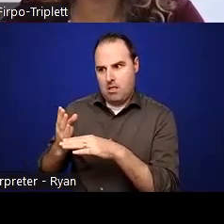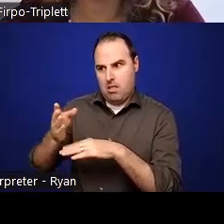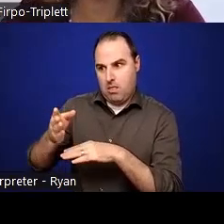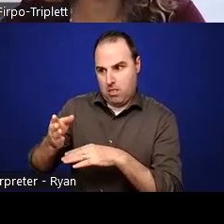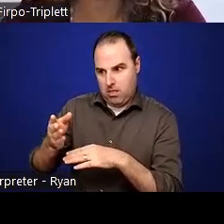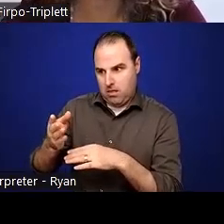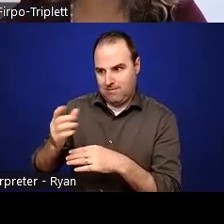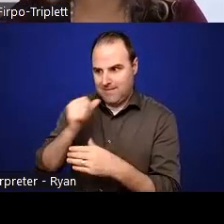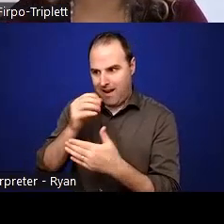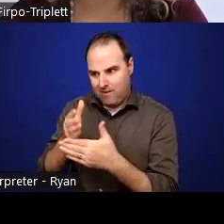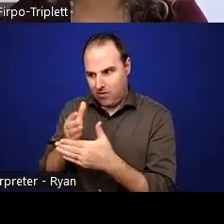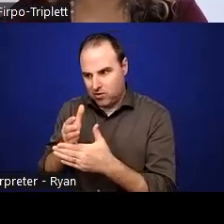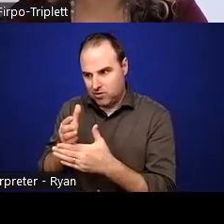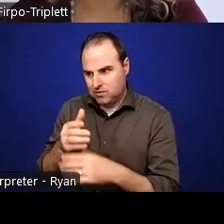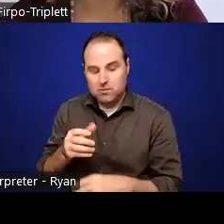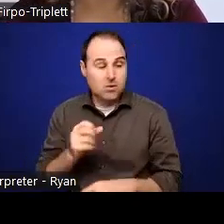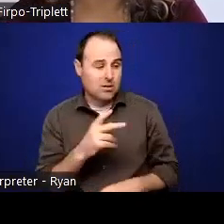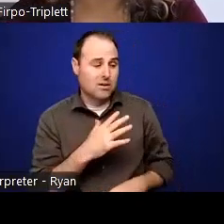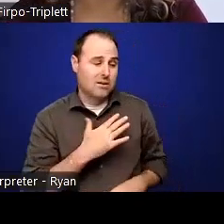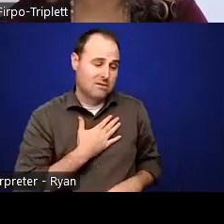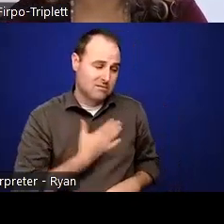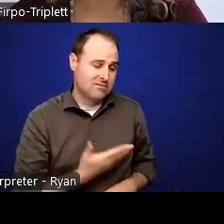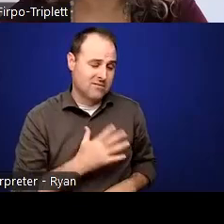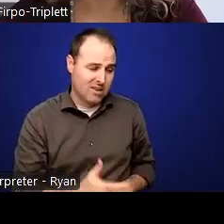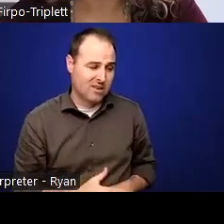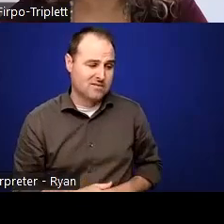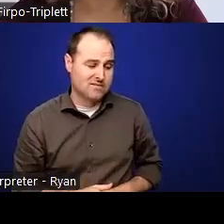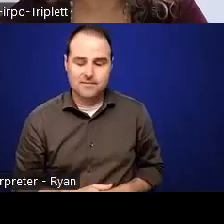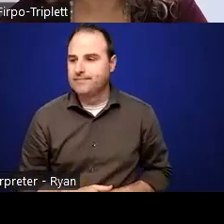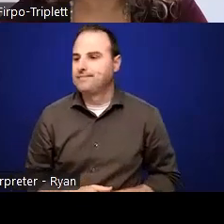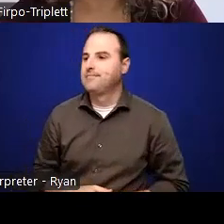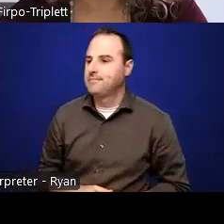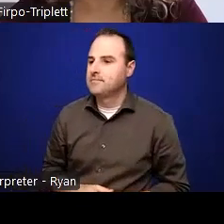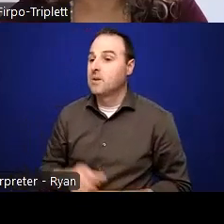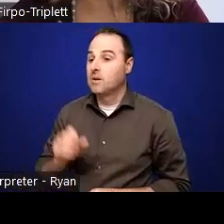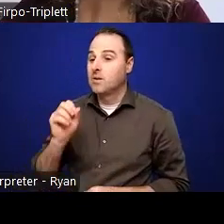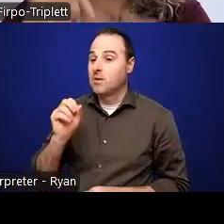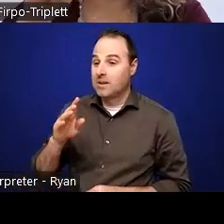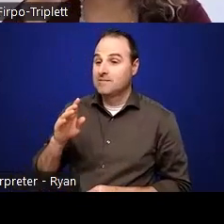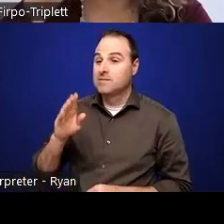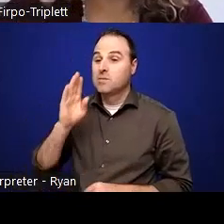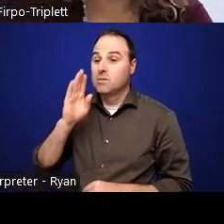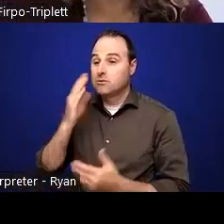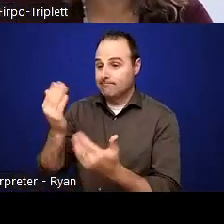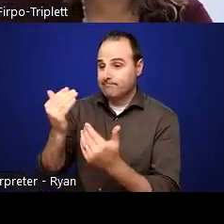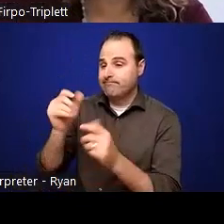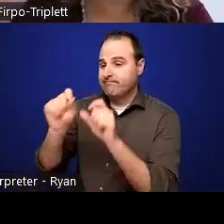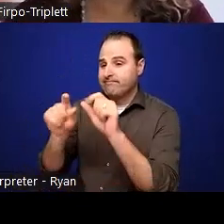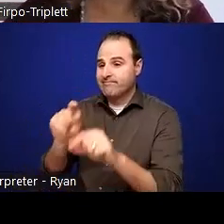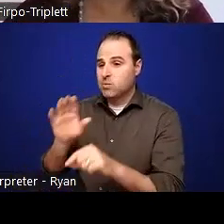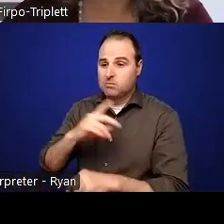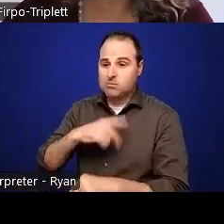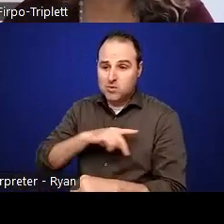Alright, sweets, we're just going to get some personal and family history. Alright? Yes. Do you drink?